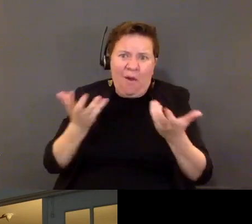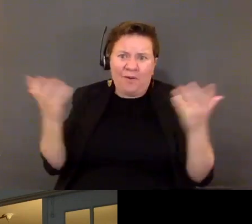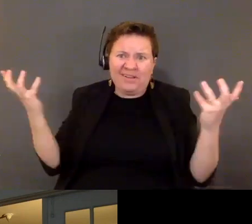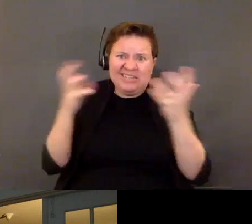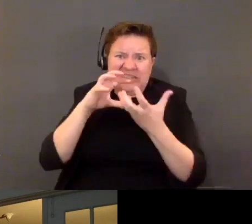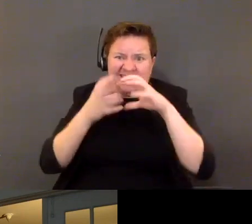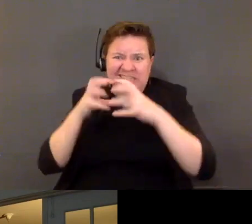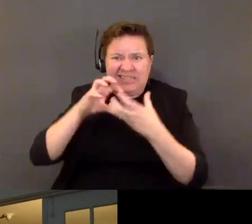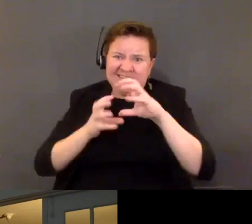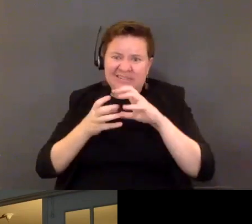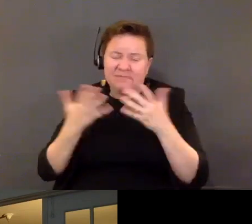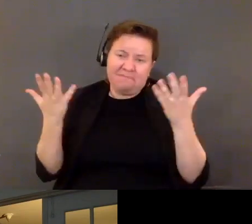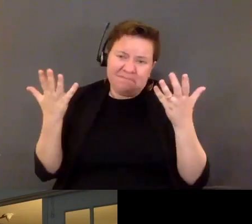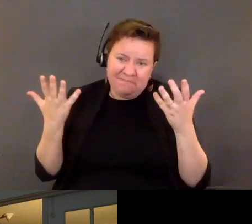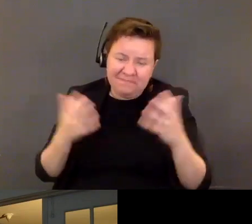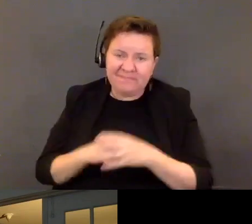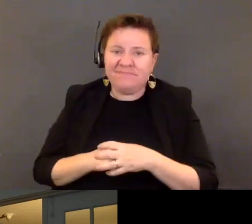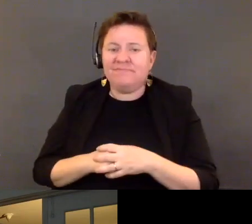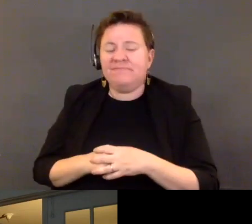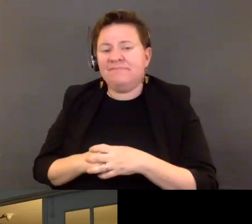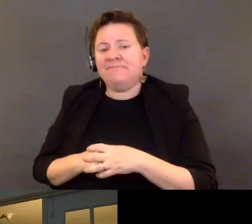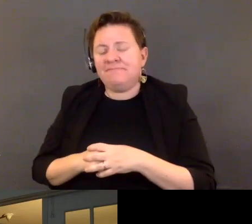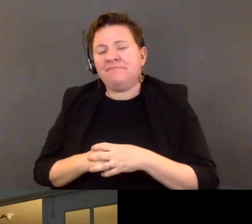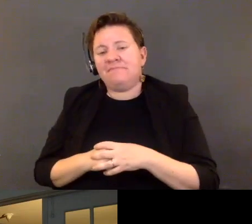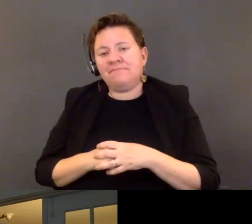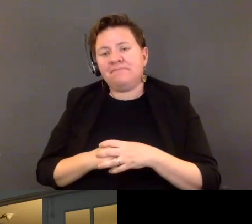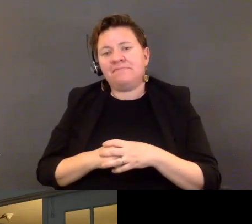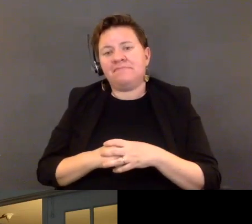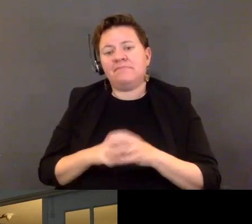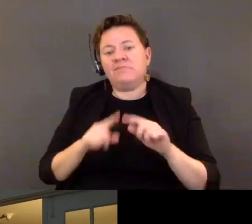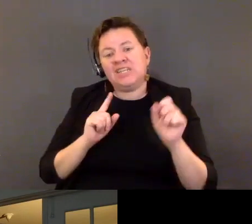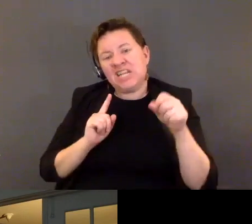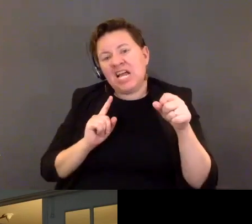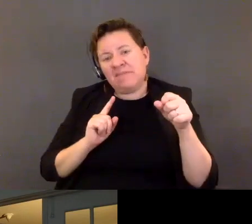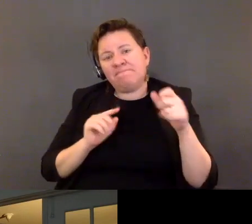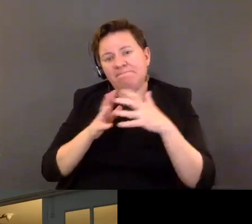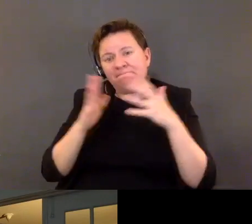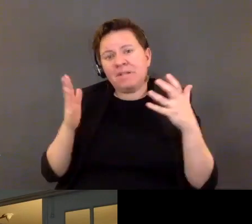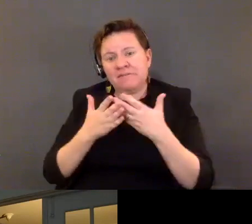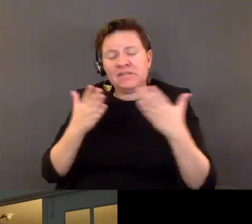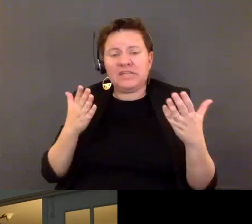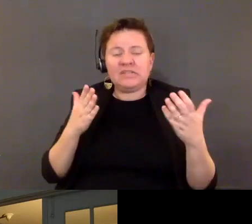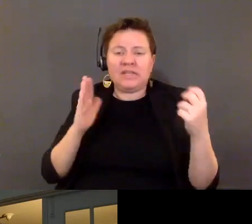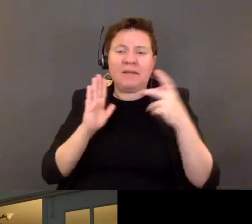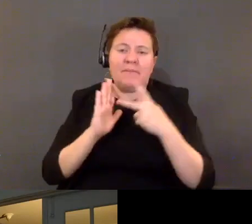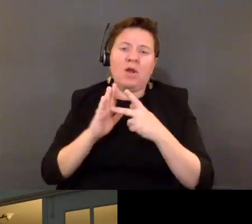so you know but yeah there were a lot of things that came back and also i talked to